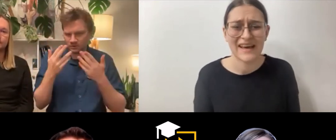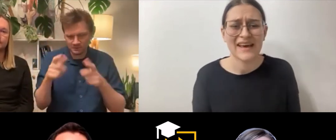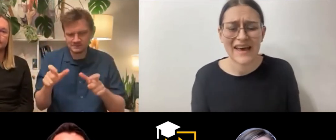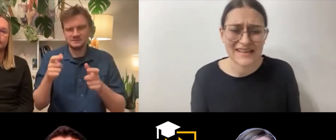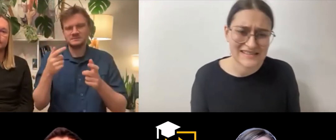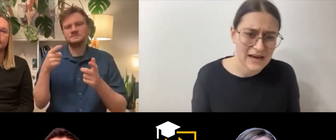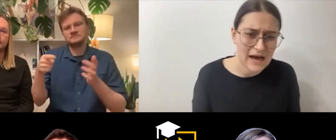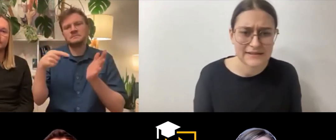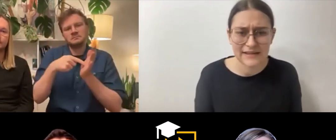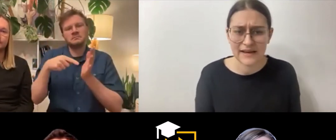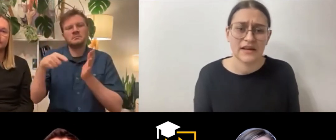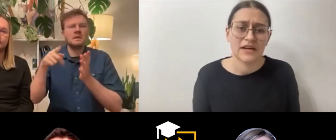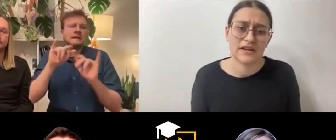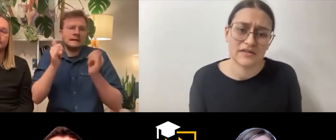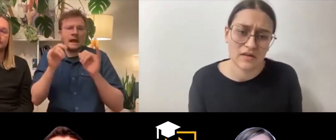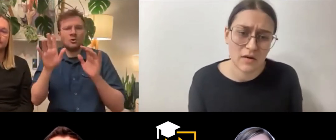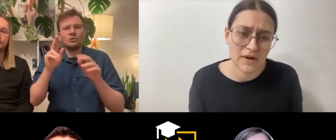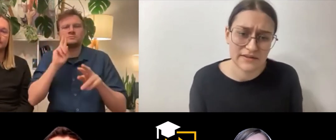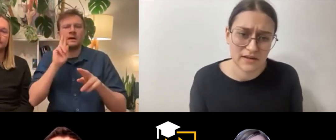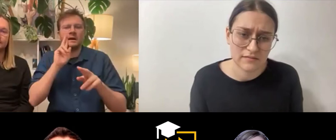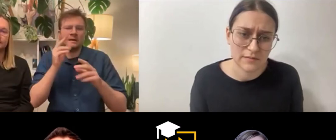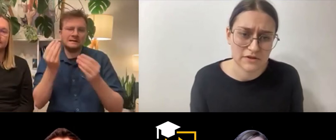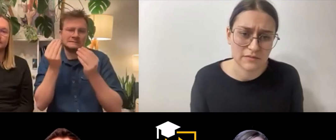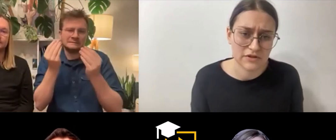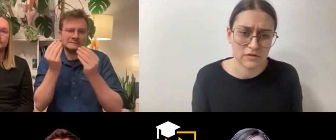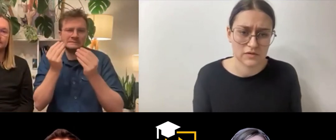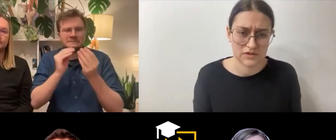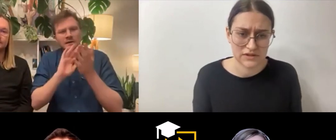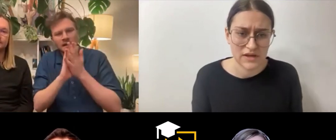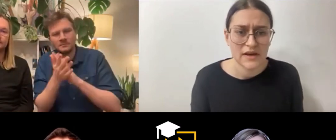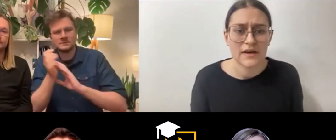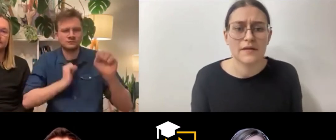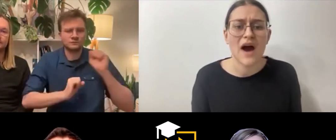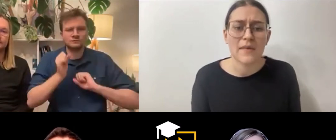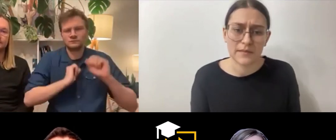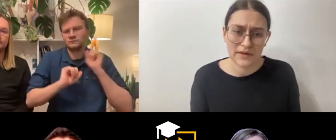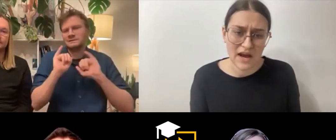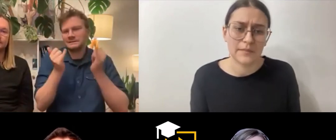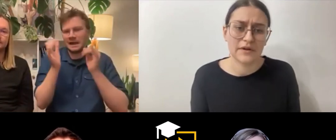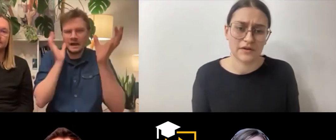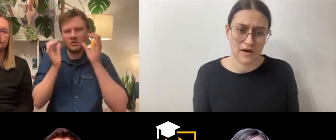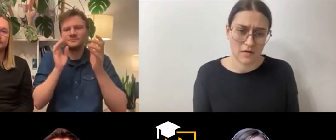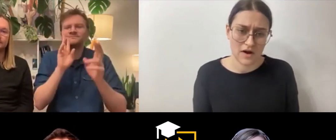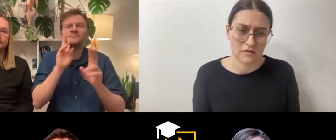but not all the consonants. My mum would rehabilitate me.